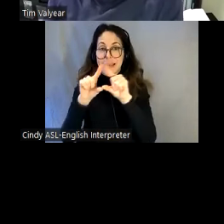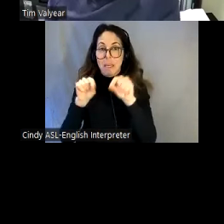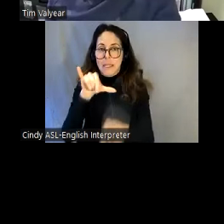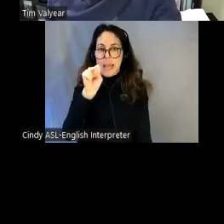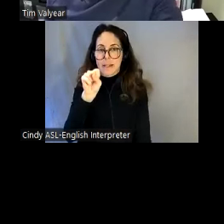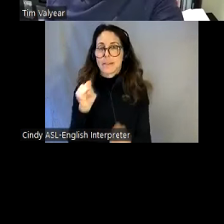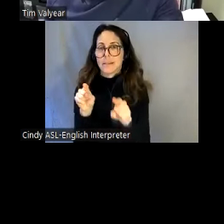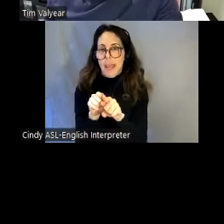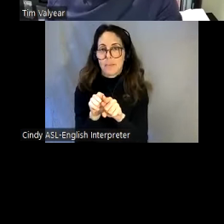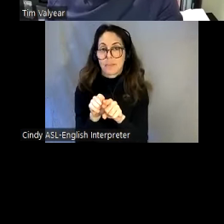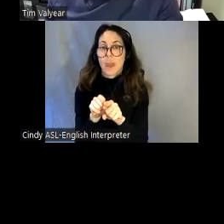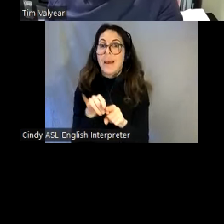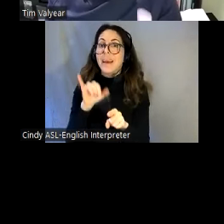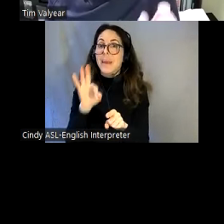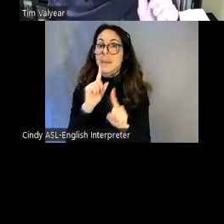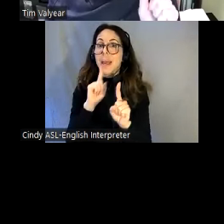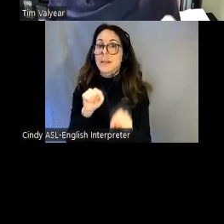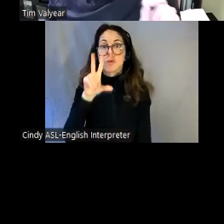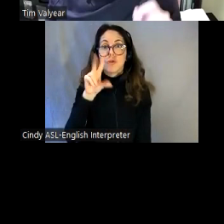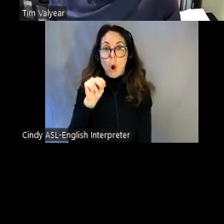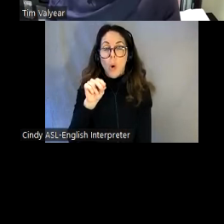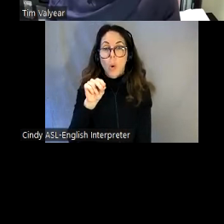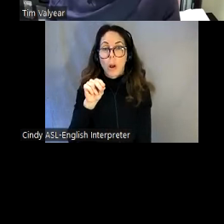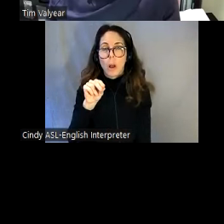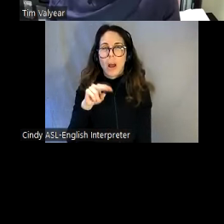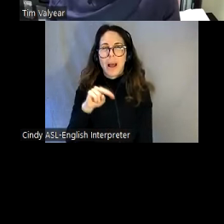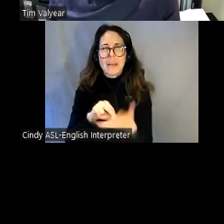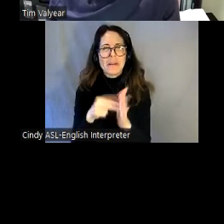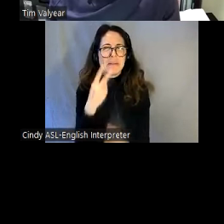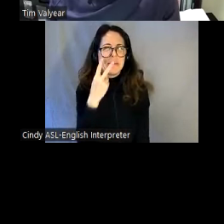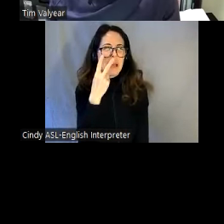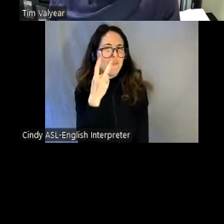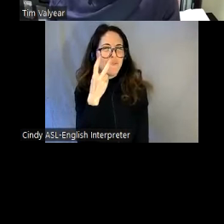pain, nausea? If you answer yes, it's the same box that I